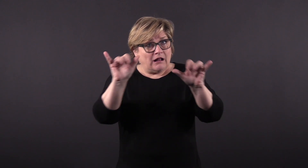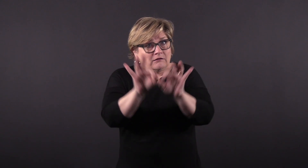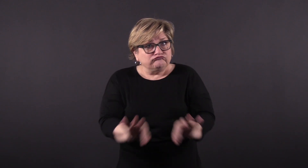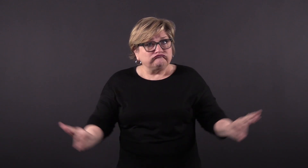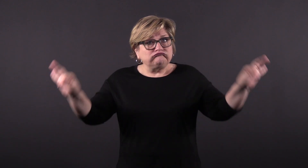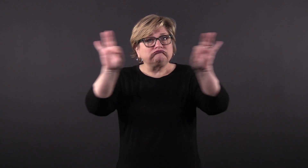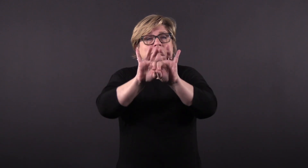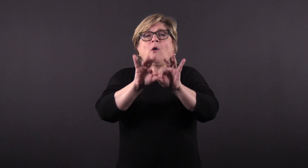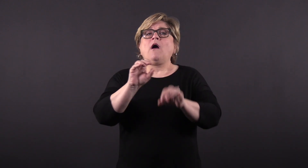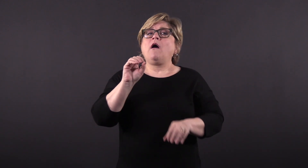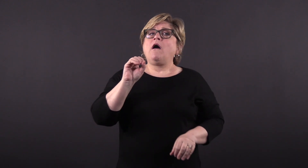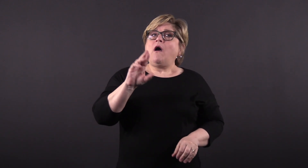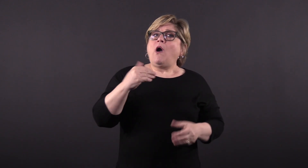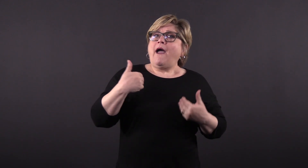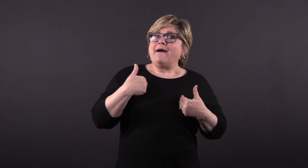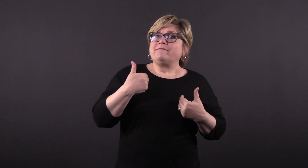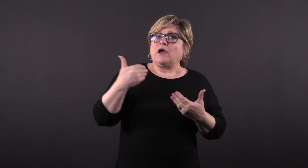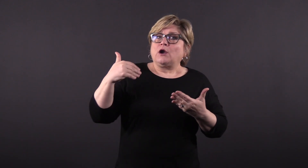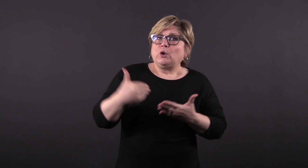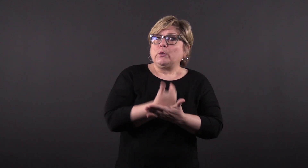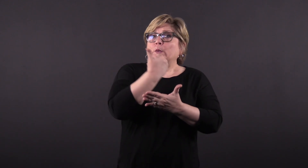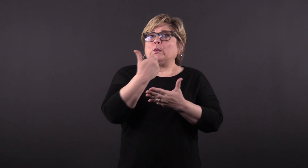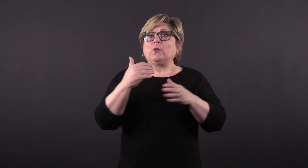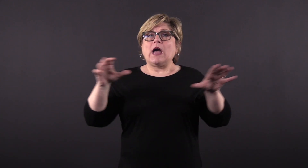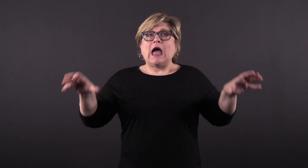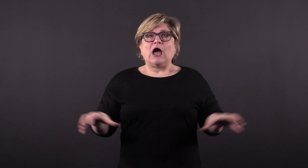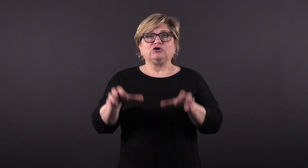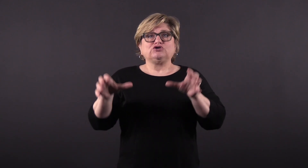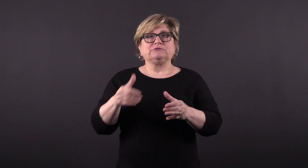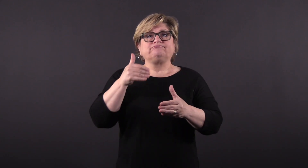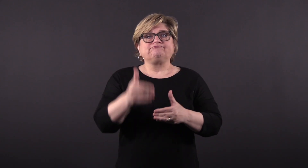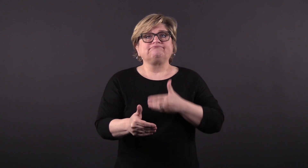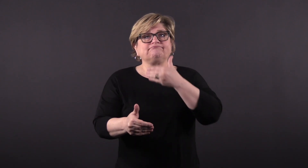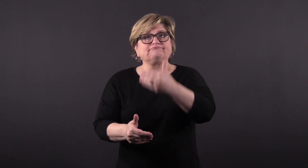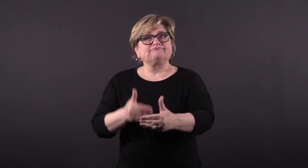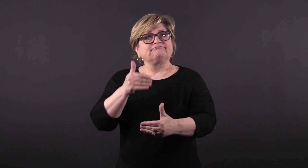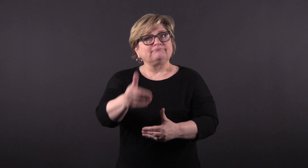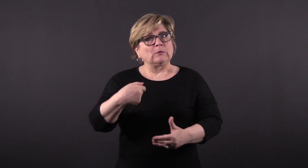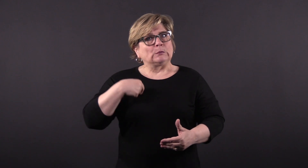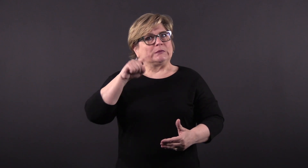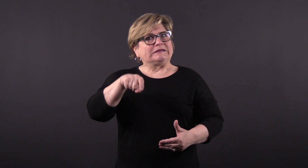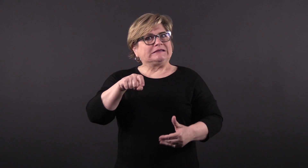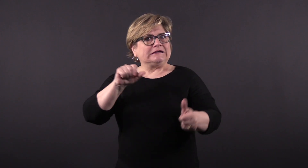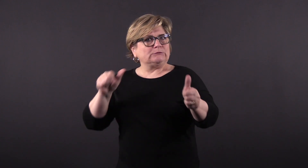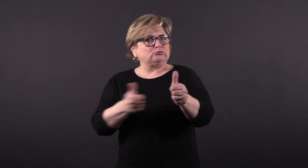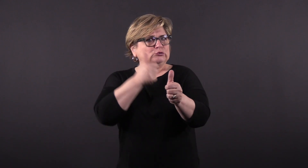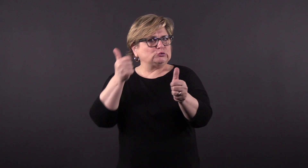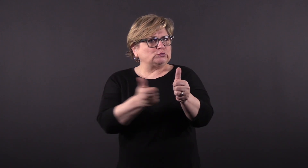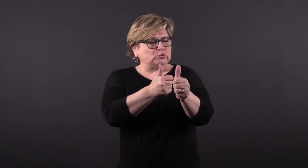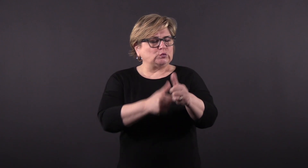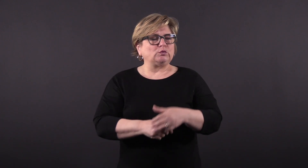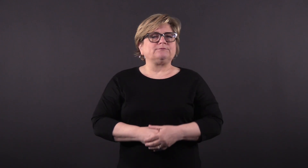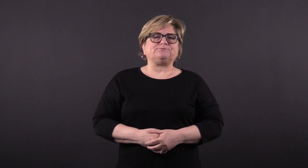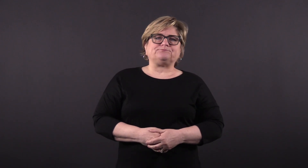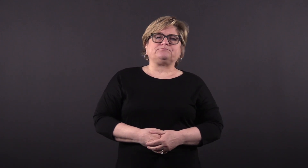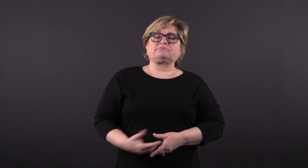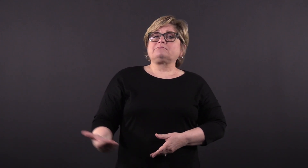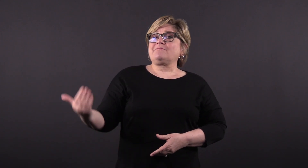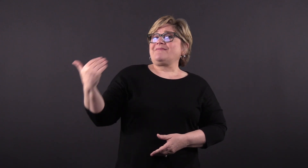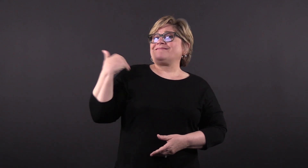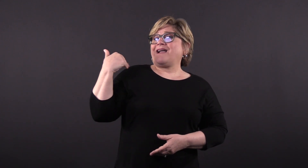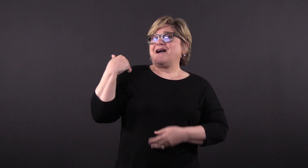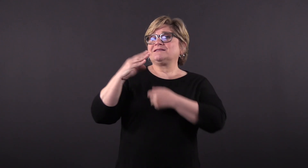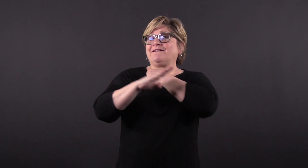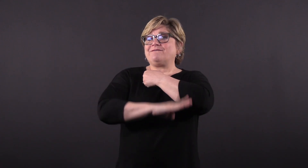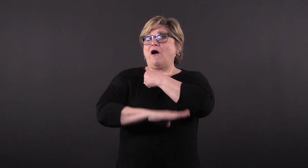essential and if there are any new action steps we need to pursue.